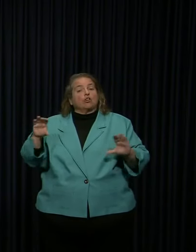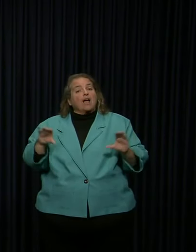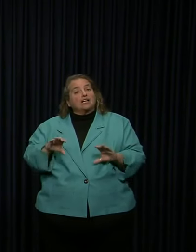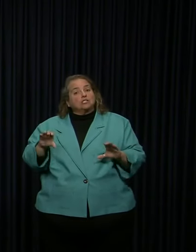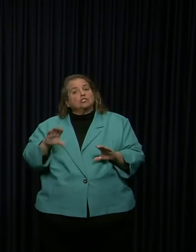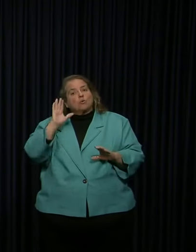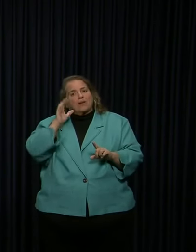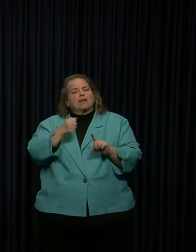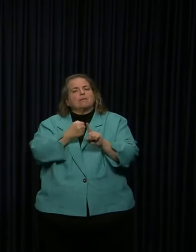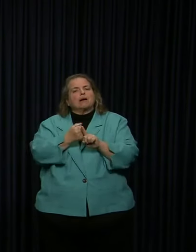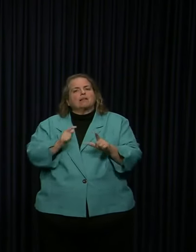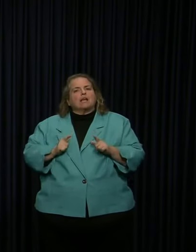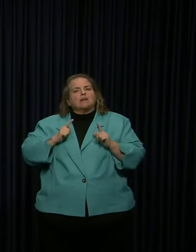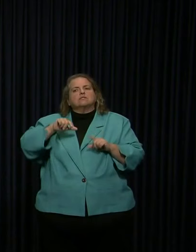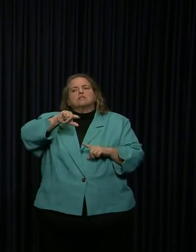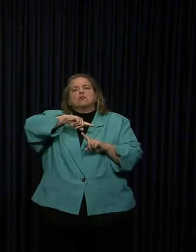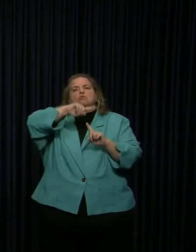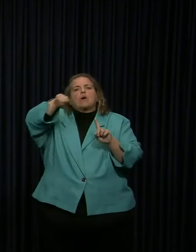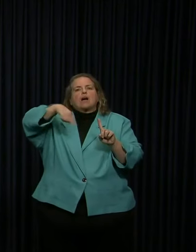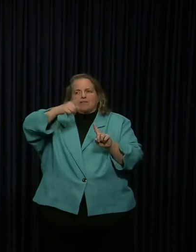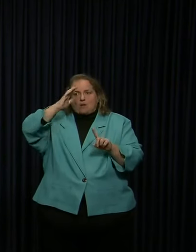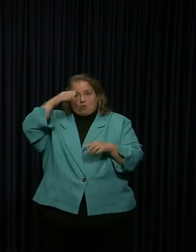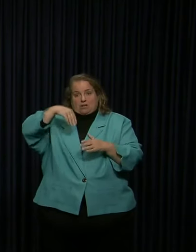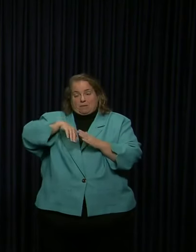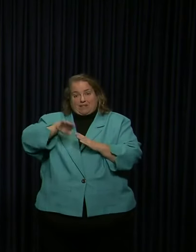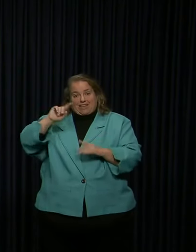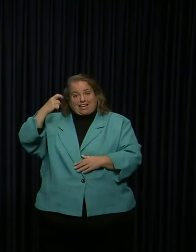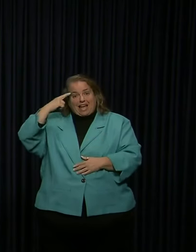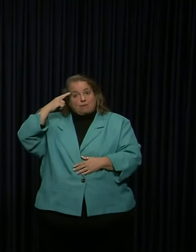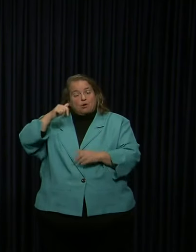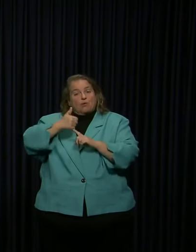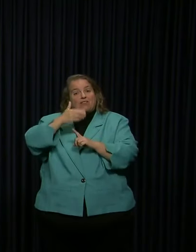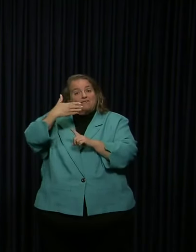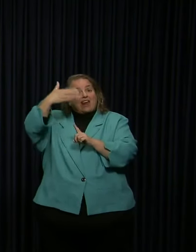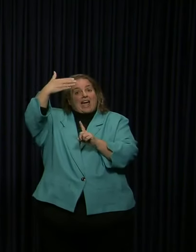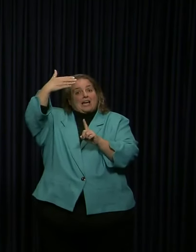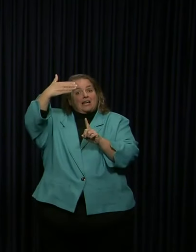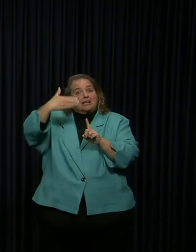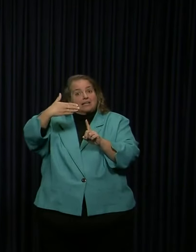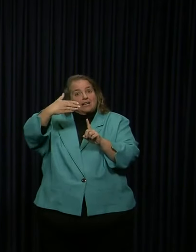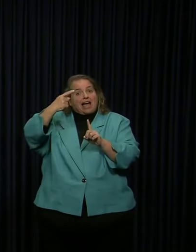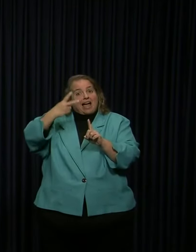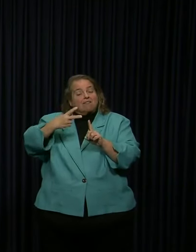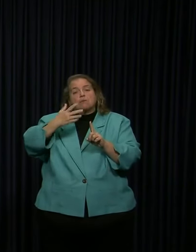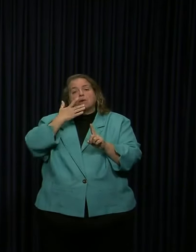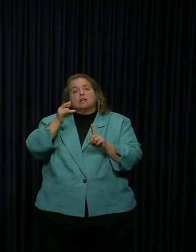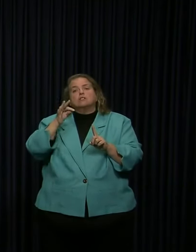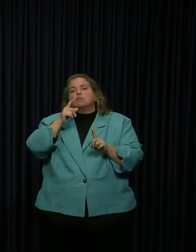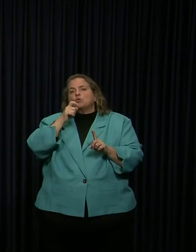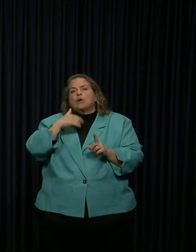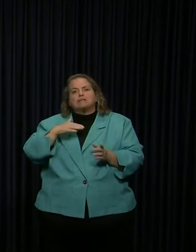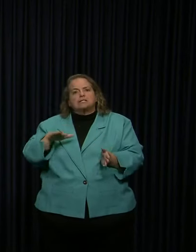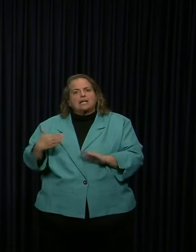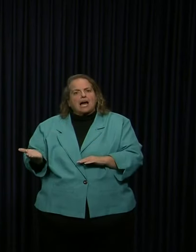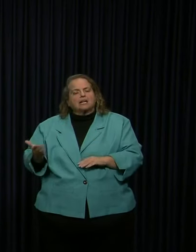ONE OF THESE LEGISLATORS CAN COME FROM A COUNTY THAT DOESN'T HAVE A CONFIRMED CASE YET, AND GUESS WHAT COULD HAPPEN HERE?